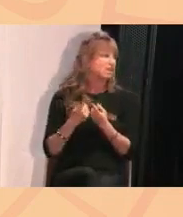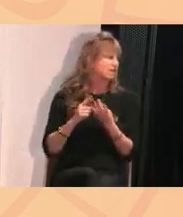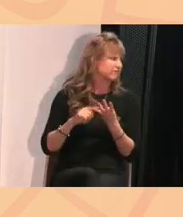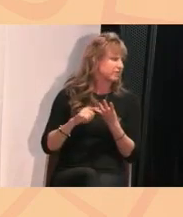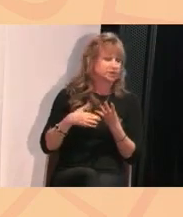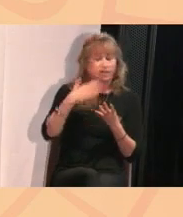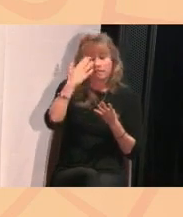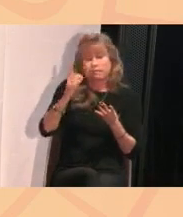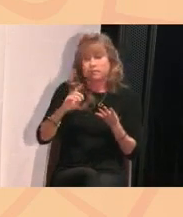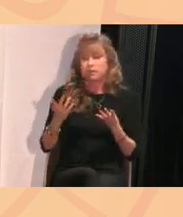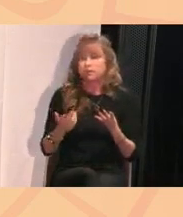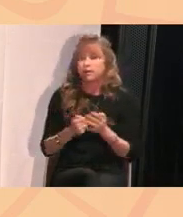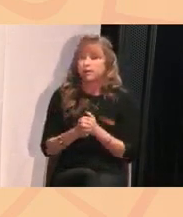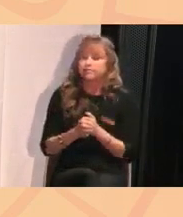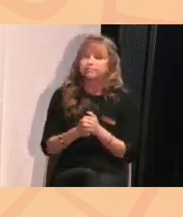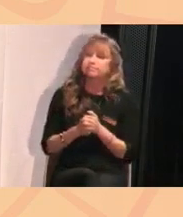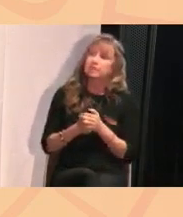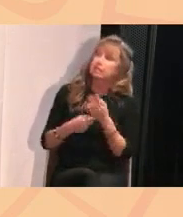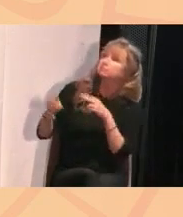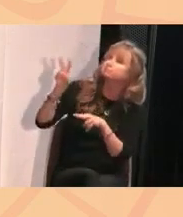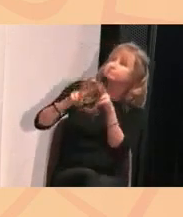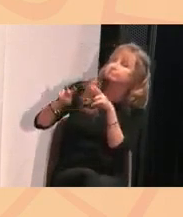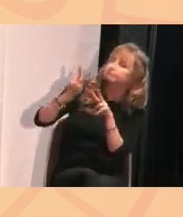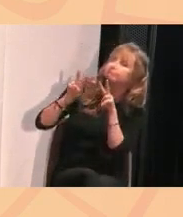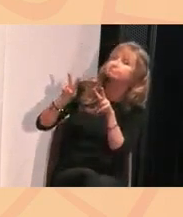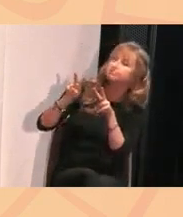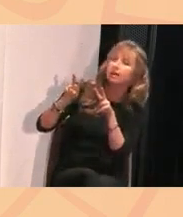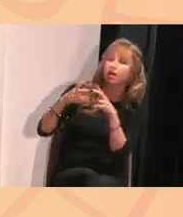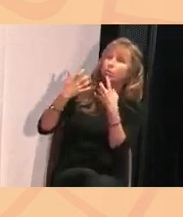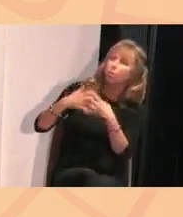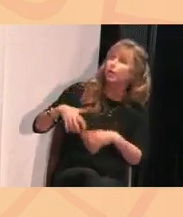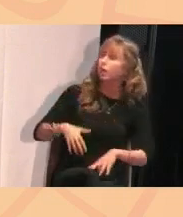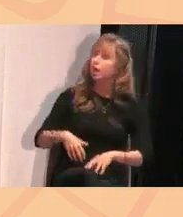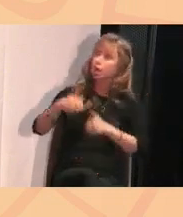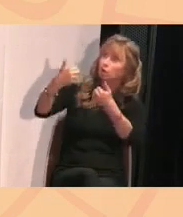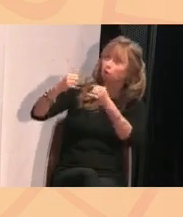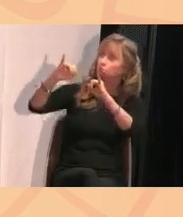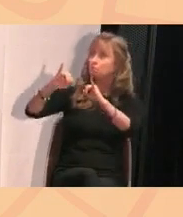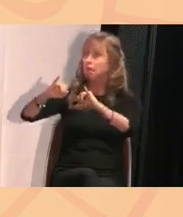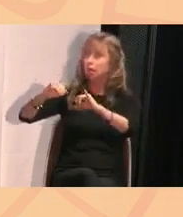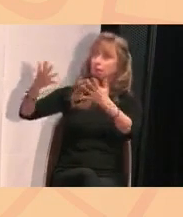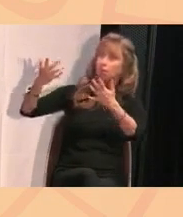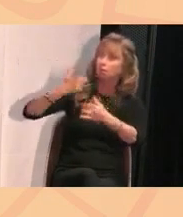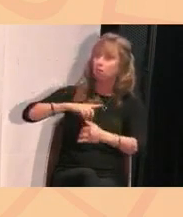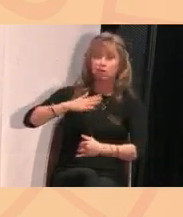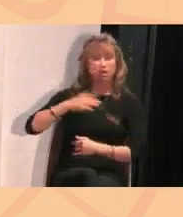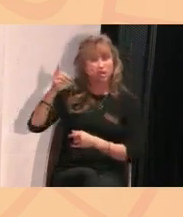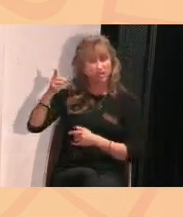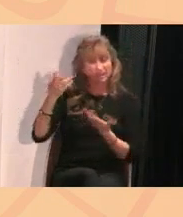that you look at an artwork and it's about color and line and balance and texture and something else.